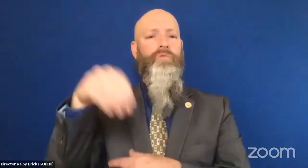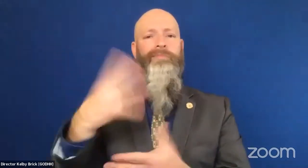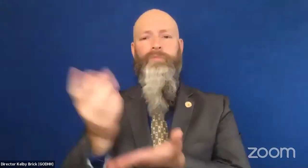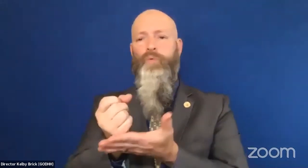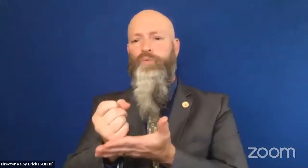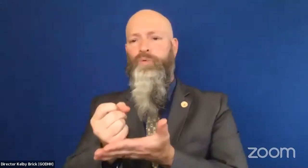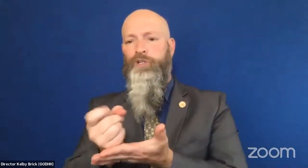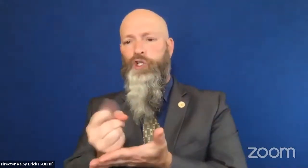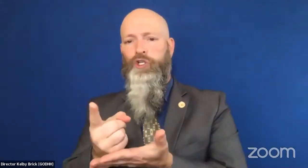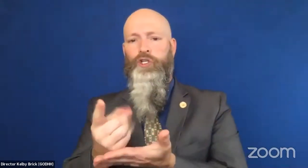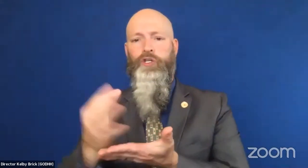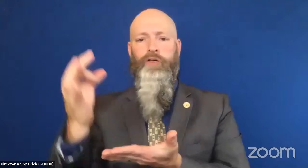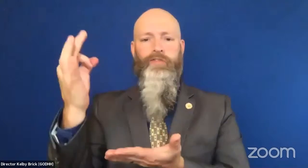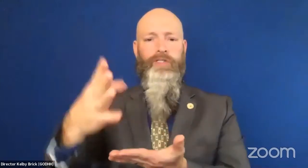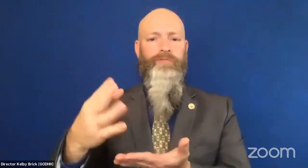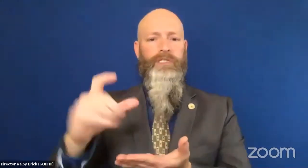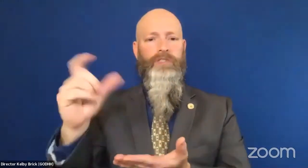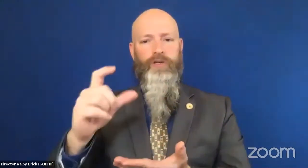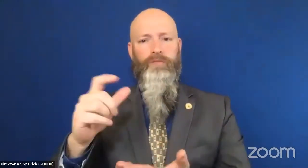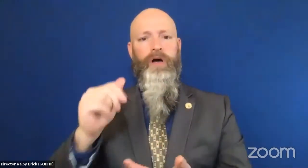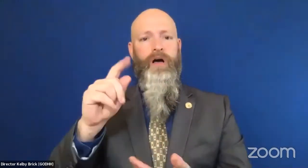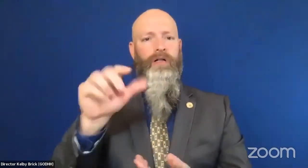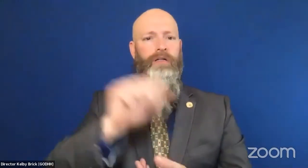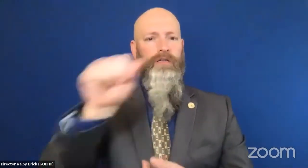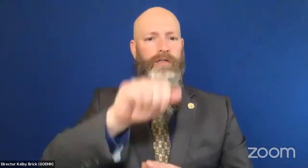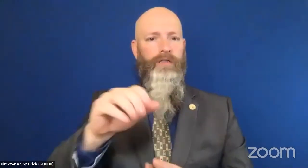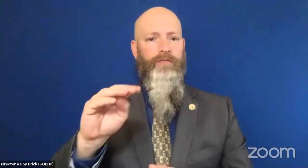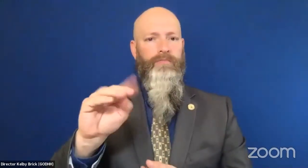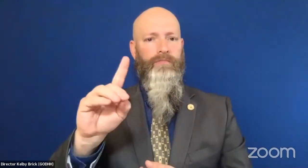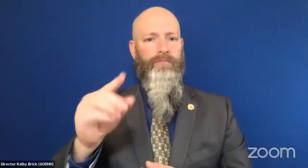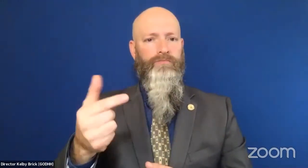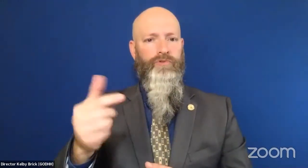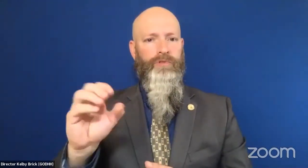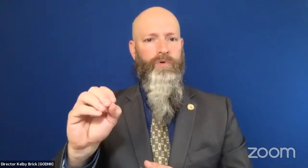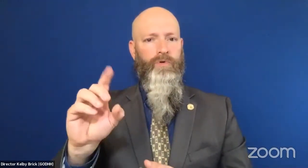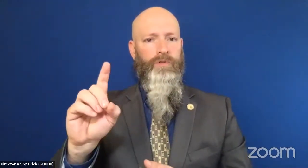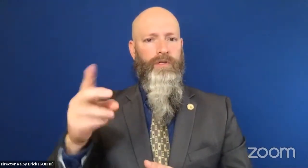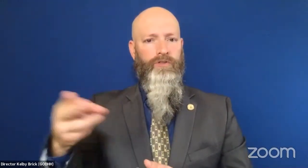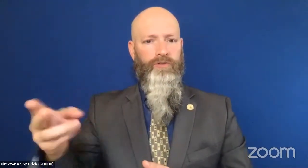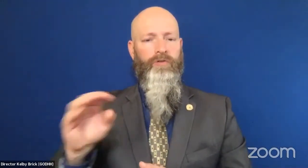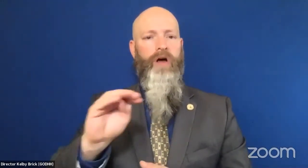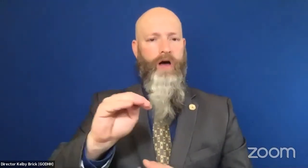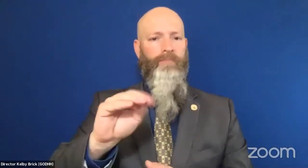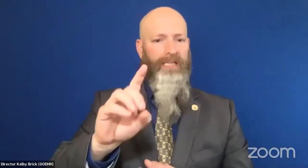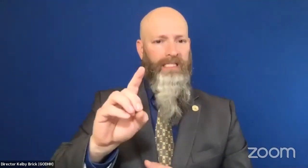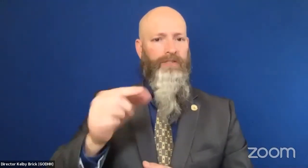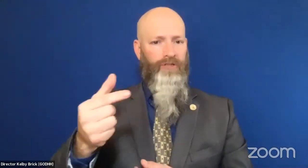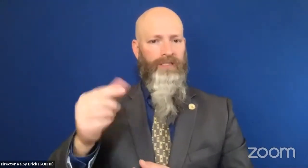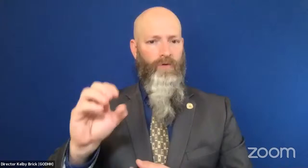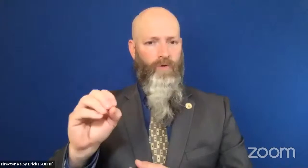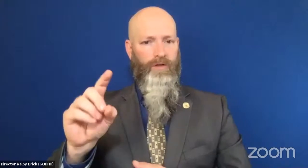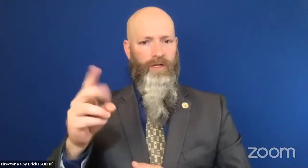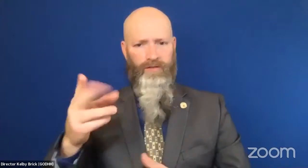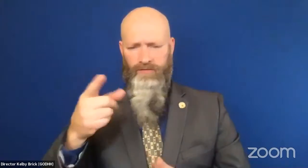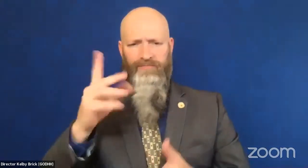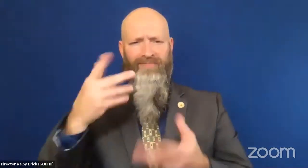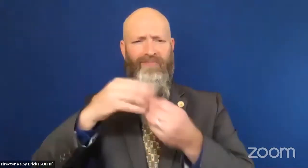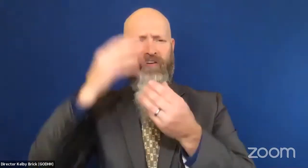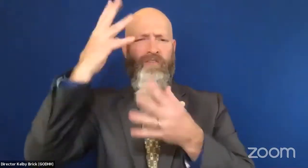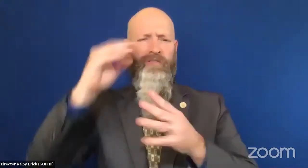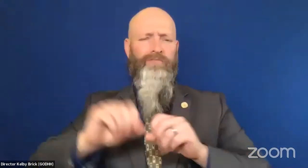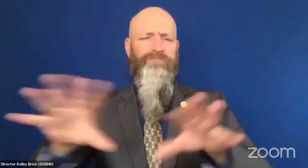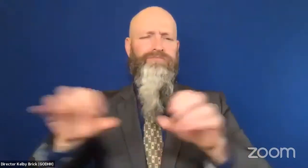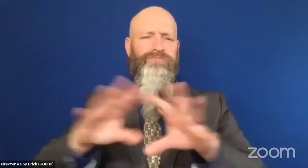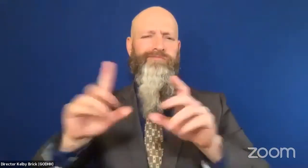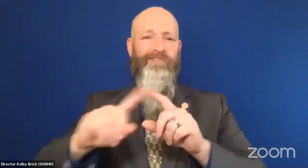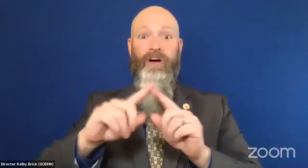information or Marylandhealth.gov. Again, you can always go ahead and send us an email